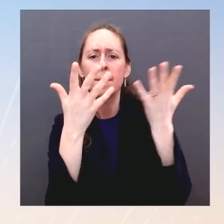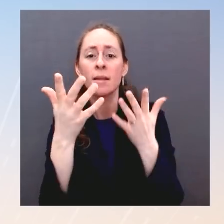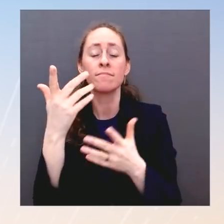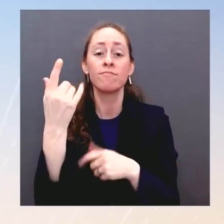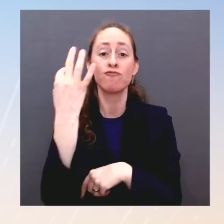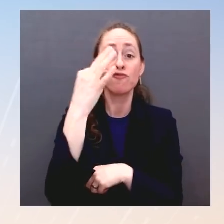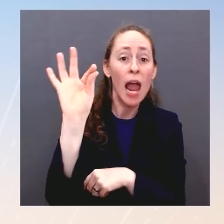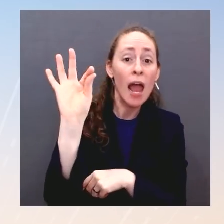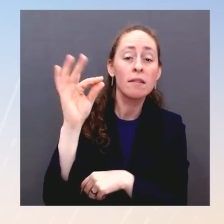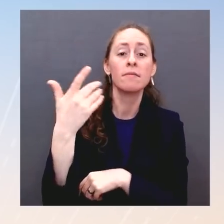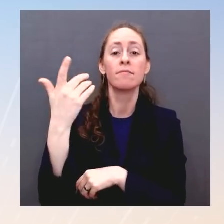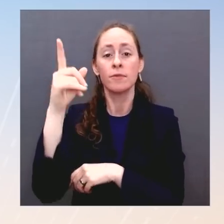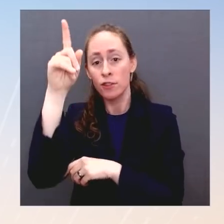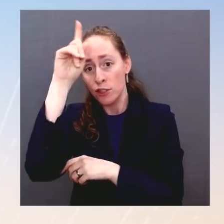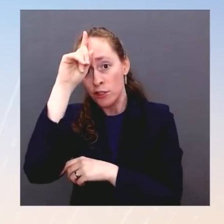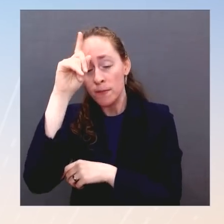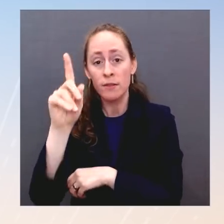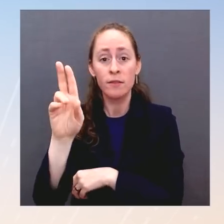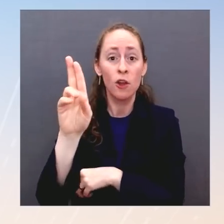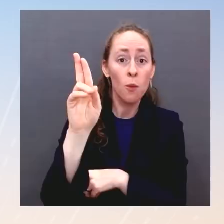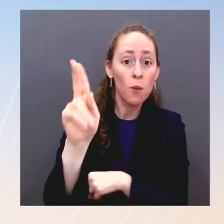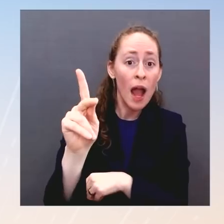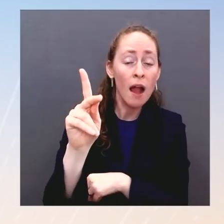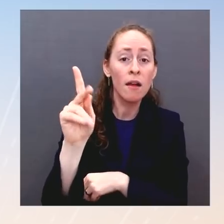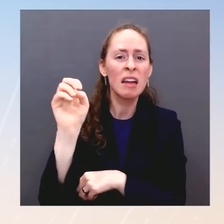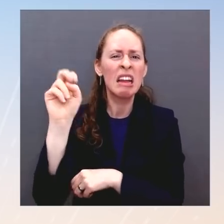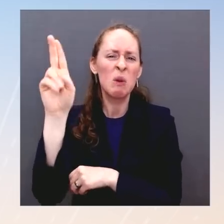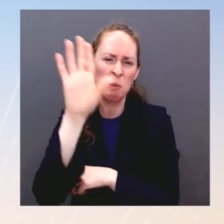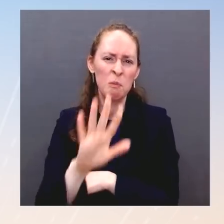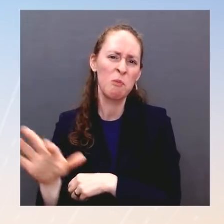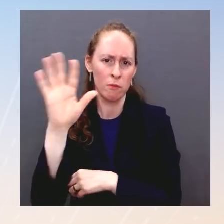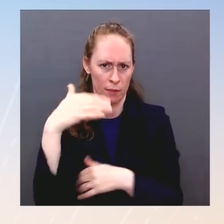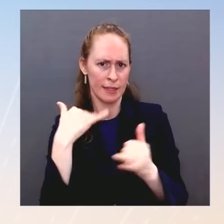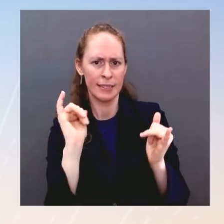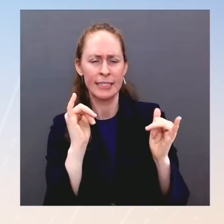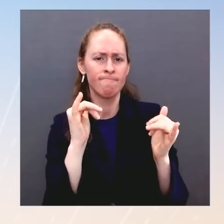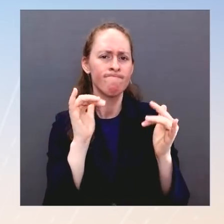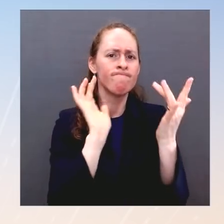and will continue those conversations. As it relates to China, you know,